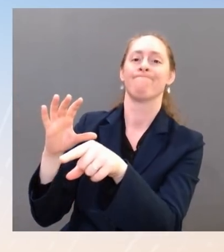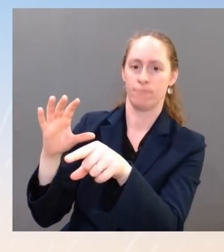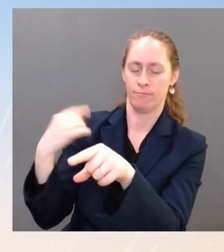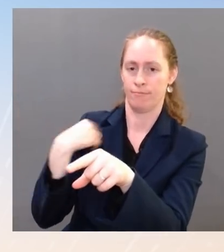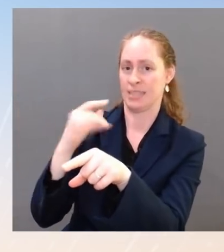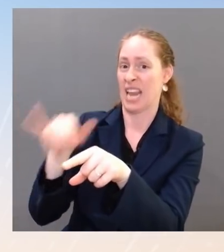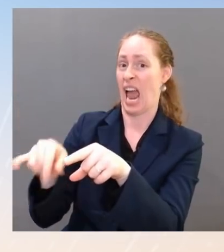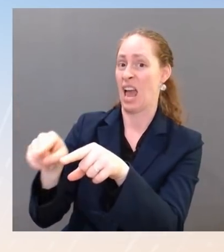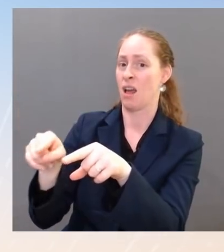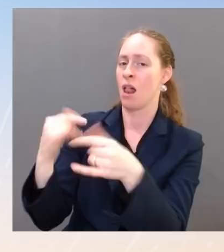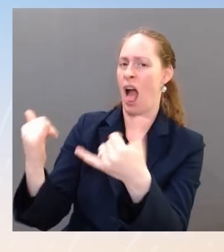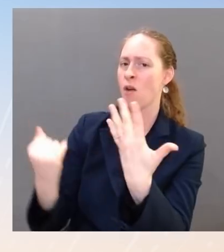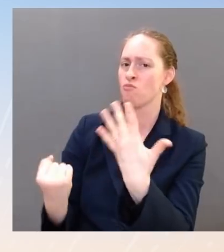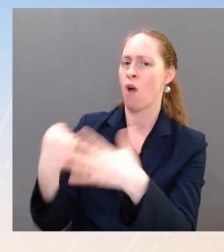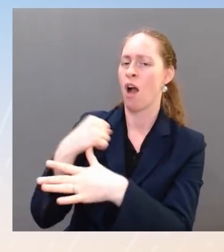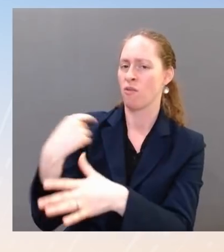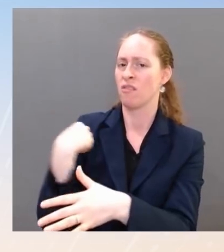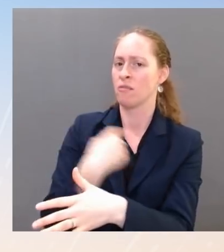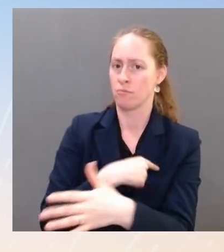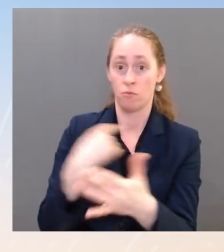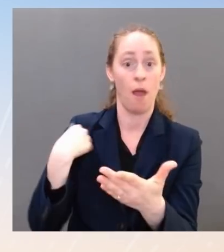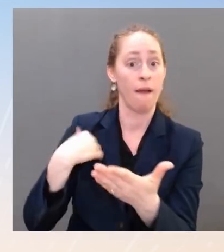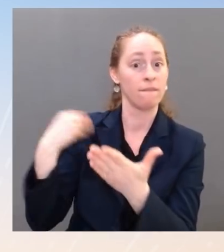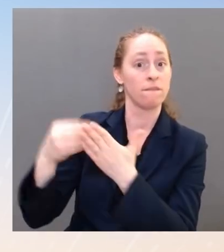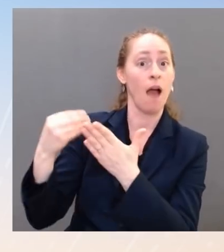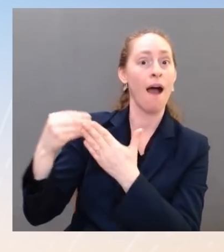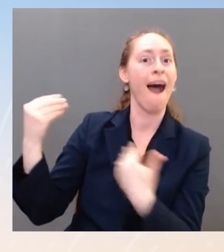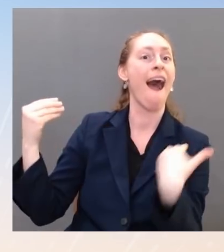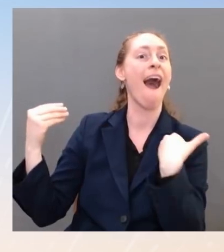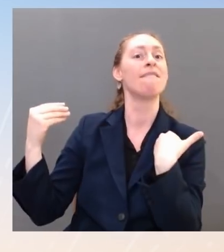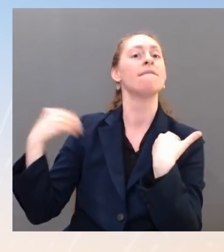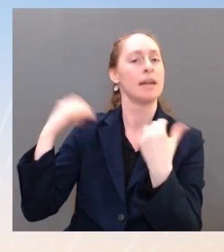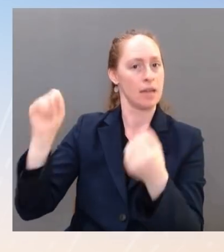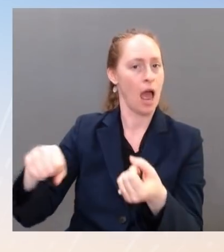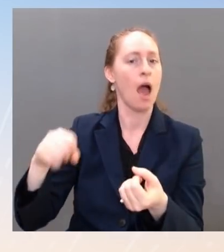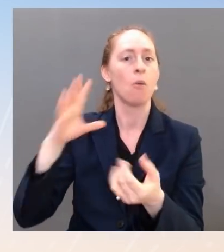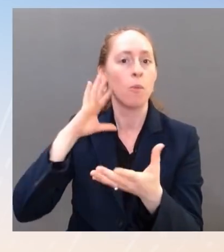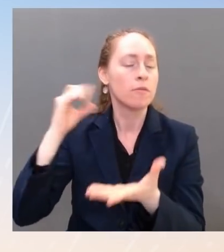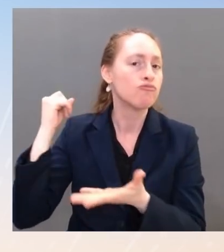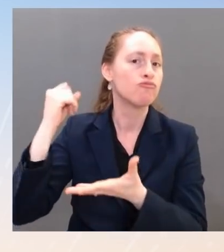at an increased level in an unprecedented way. We created the Center for Prevention Programs